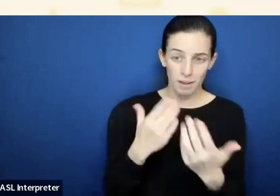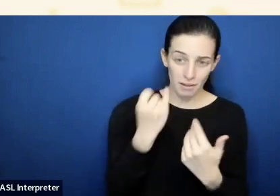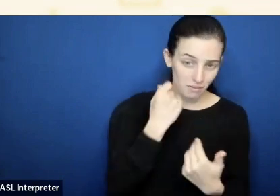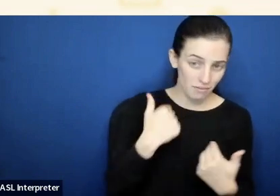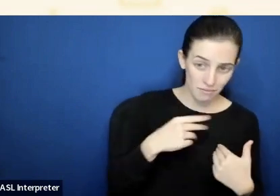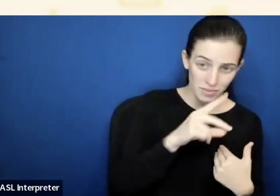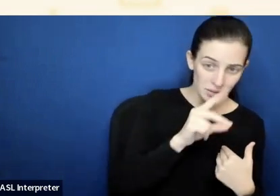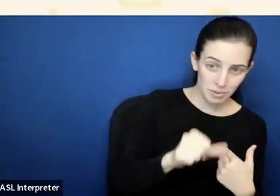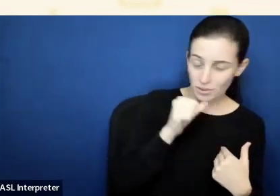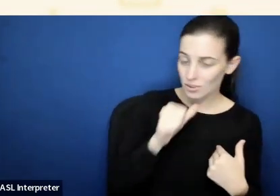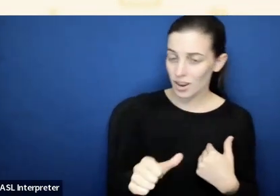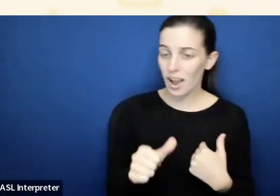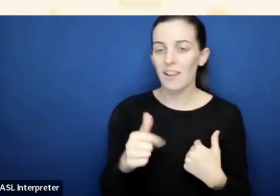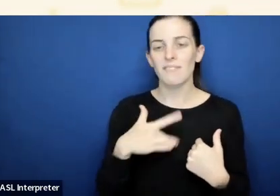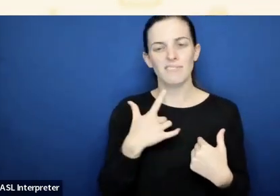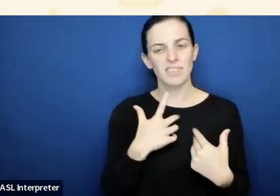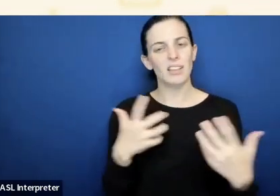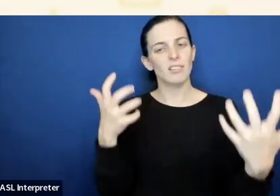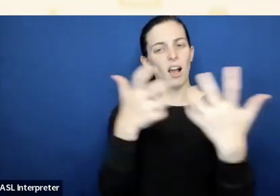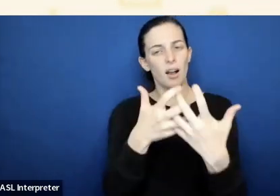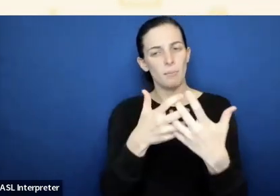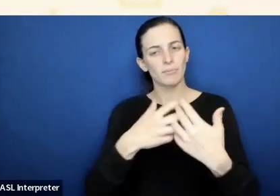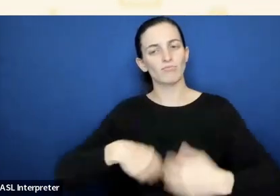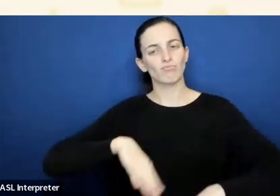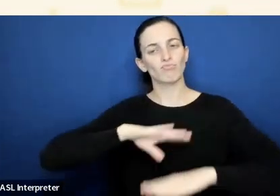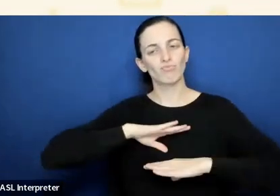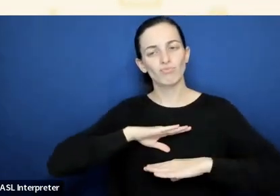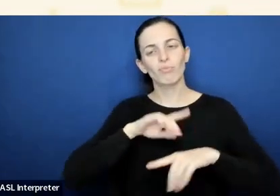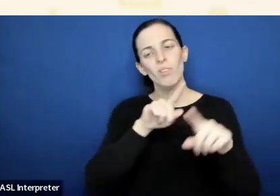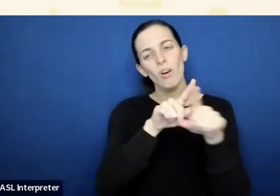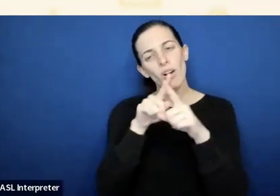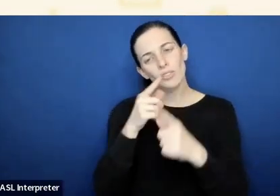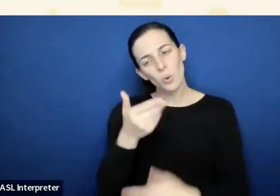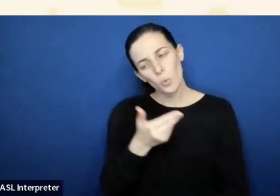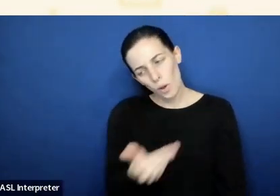feels accommodated, but also welcomed, valued, and understood.